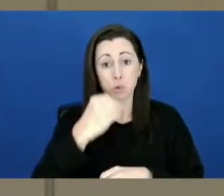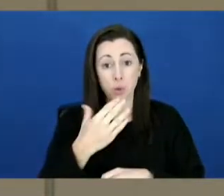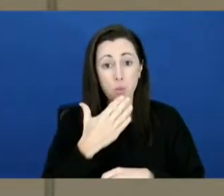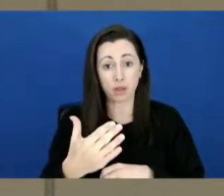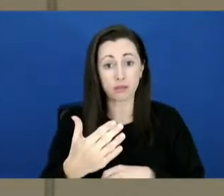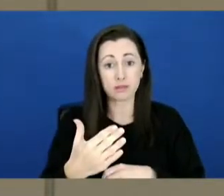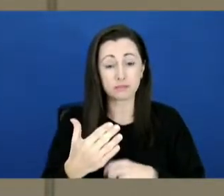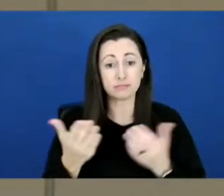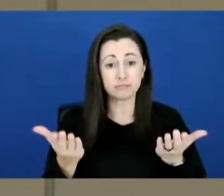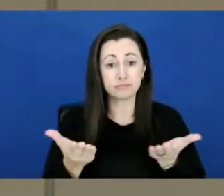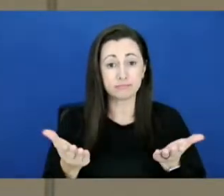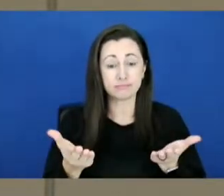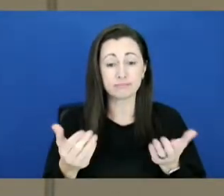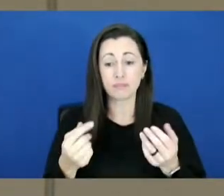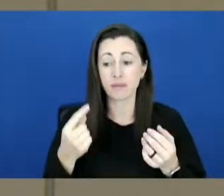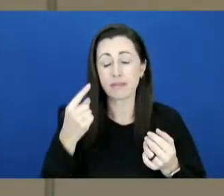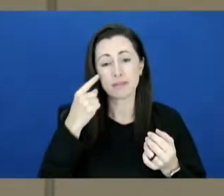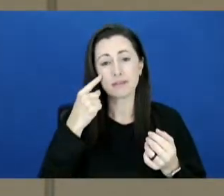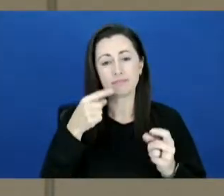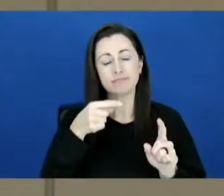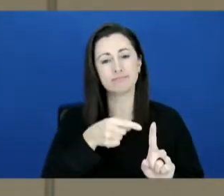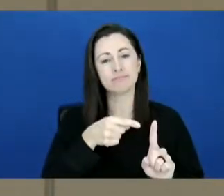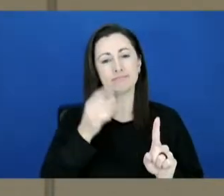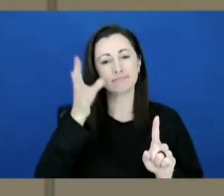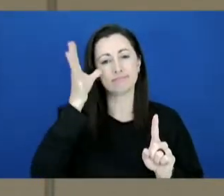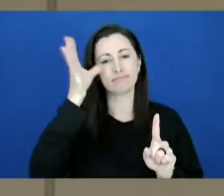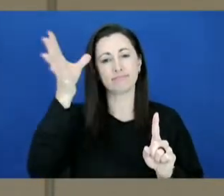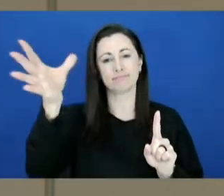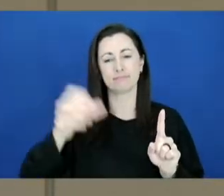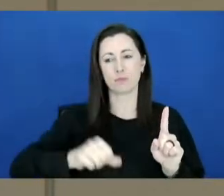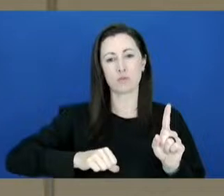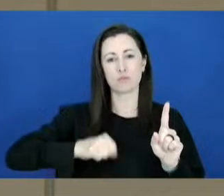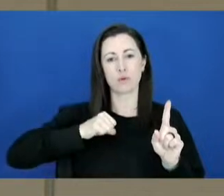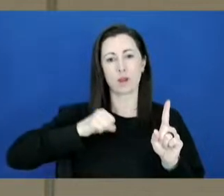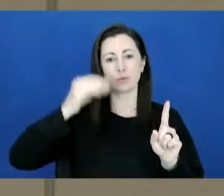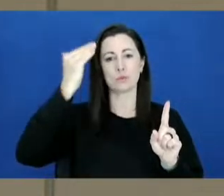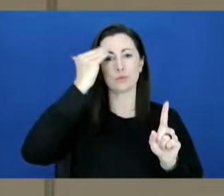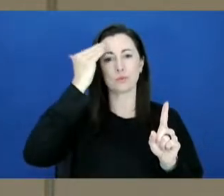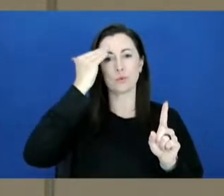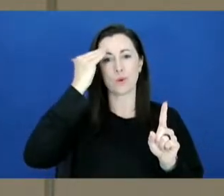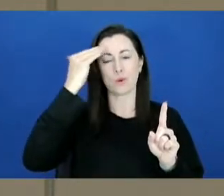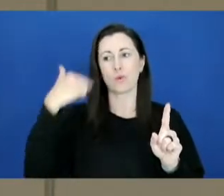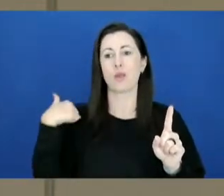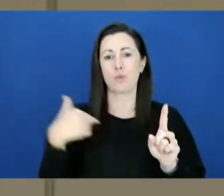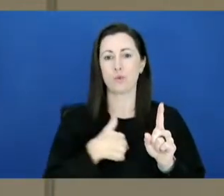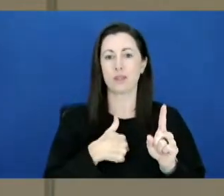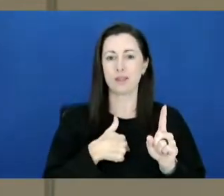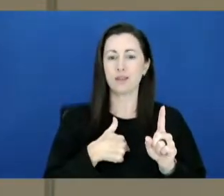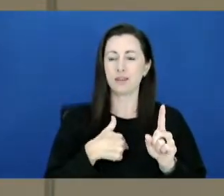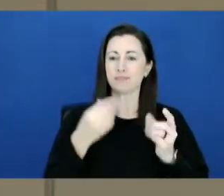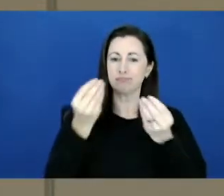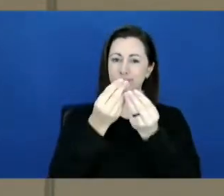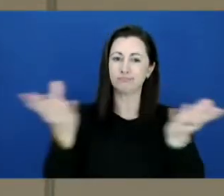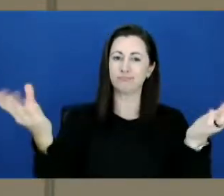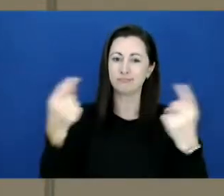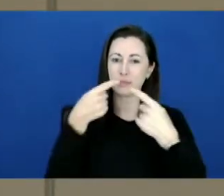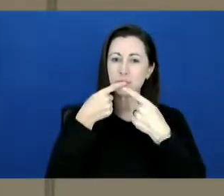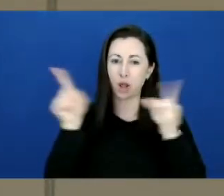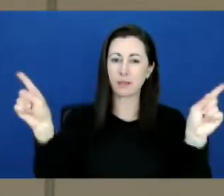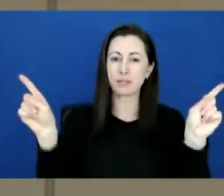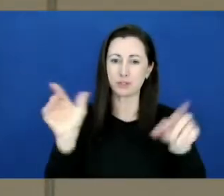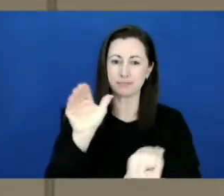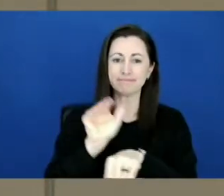AND DID PRETTY WELL.